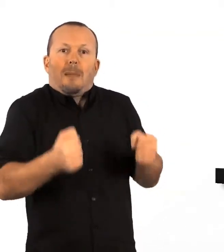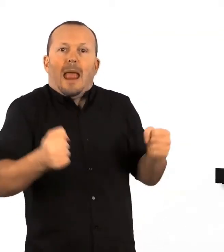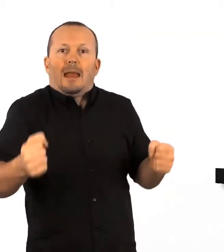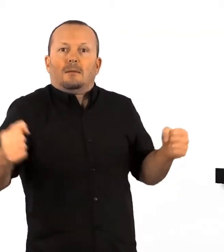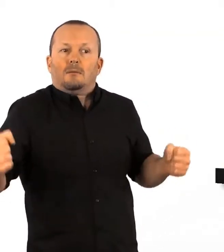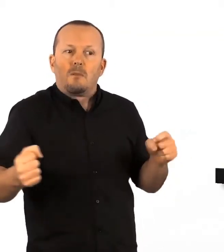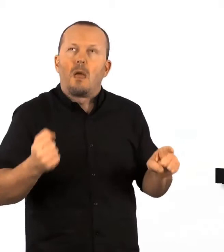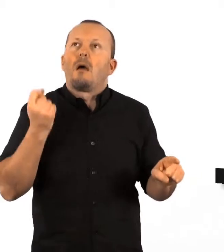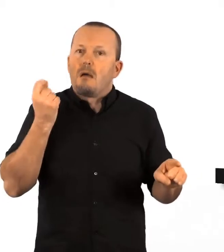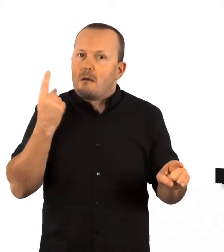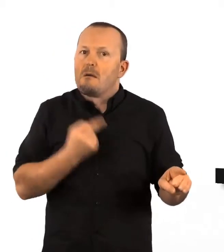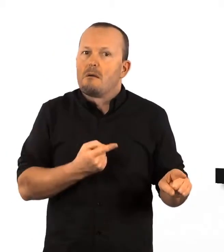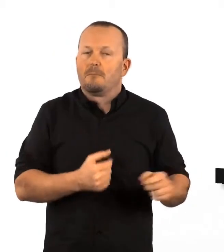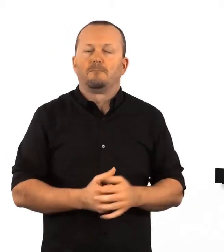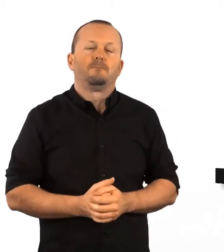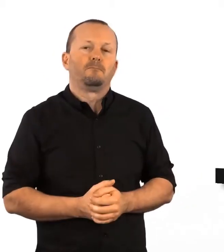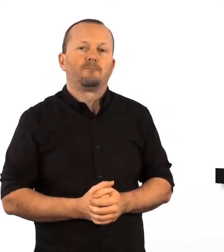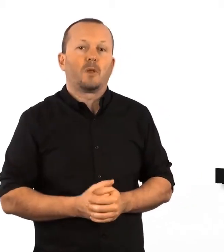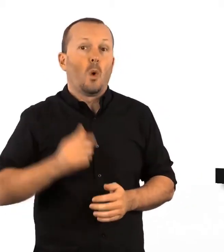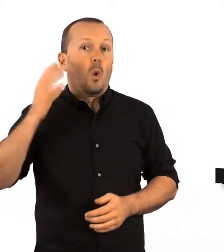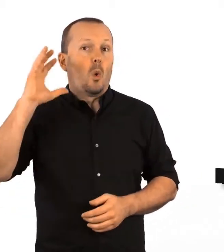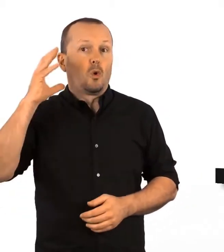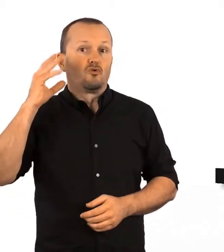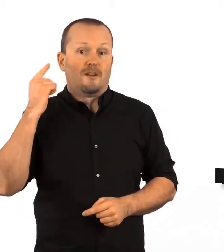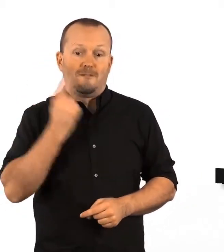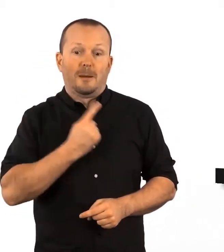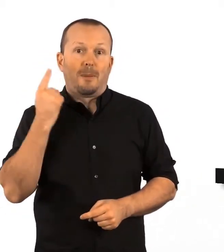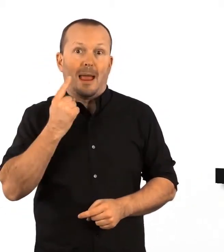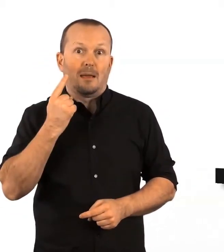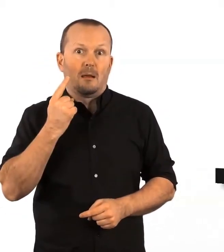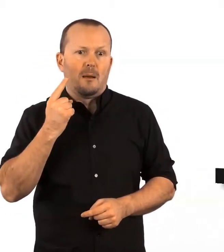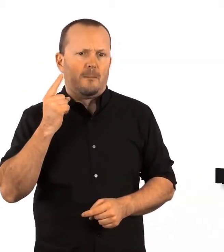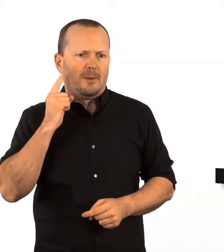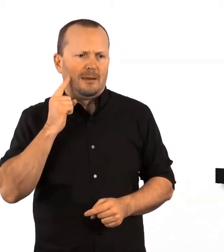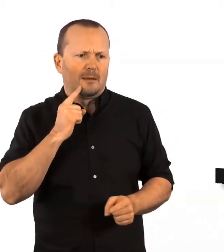The auditory feedback system, which is monitoring what they say, making an ever increasing approximation